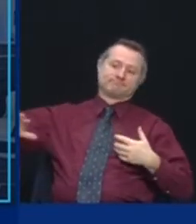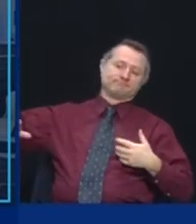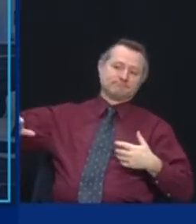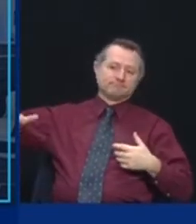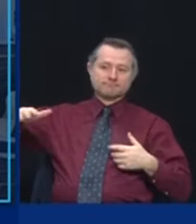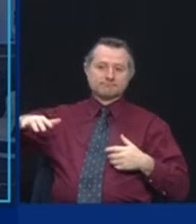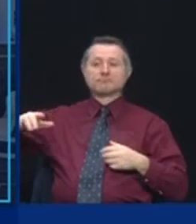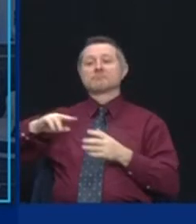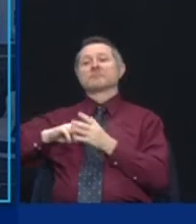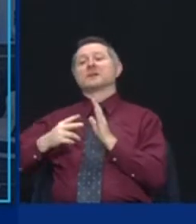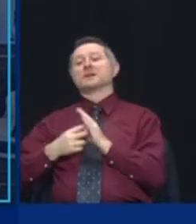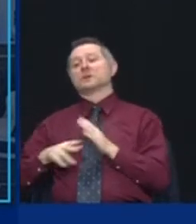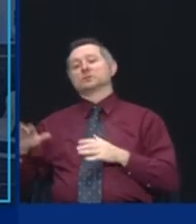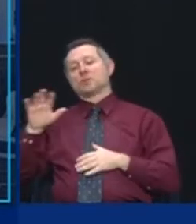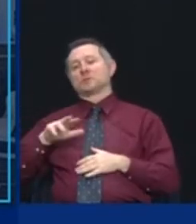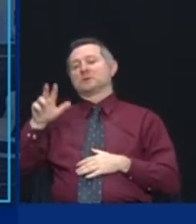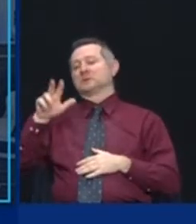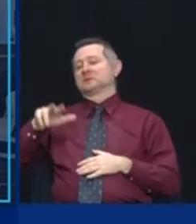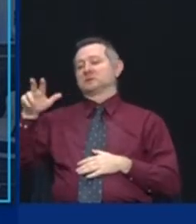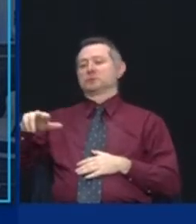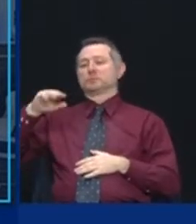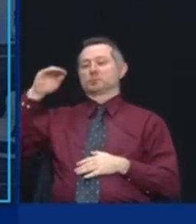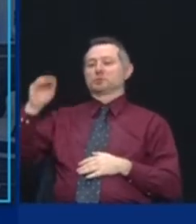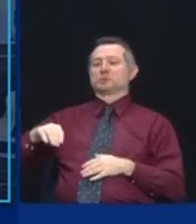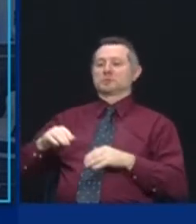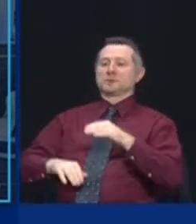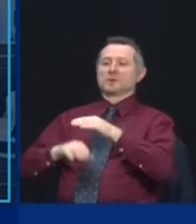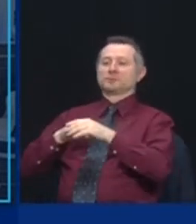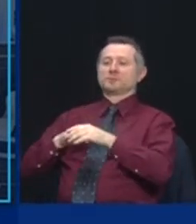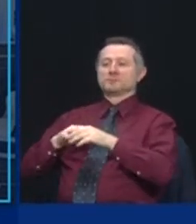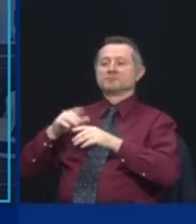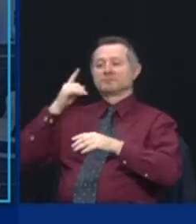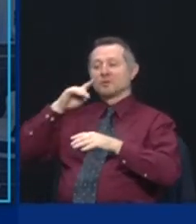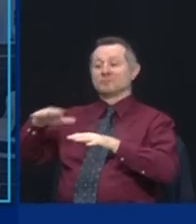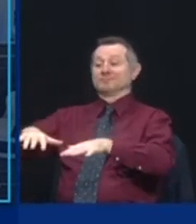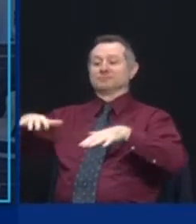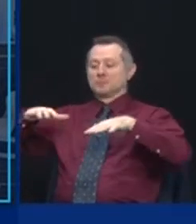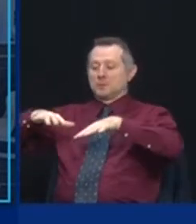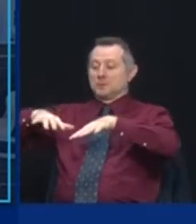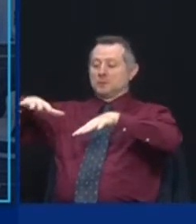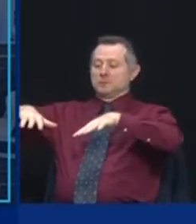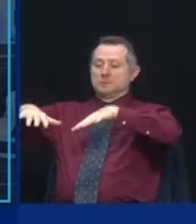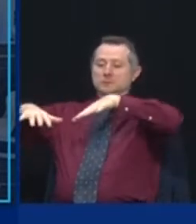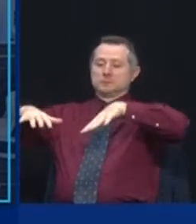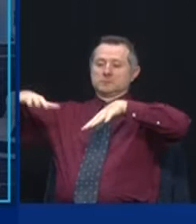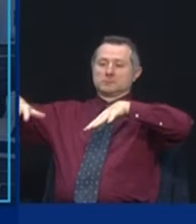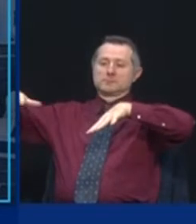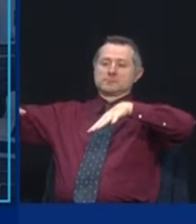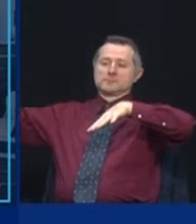FOR UNVACCINATED PEOPLE, THE SIX-FOOT DISTANCING APPLIES WITH MASKS.